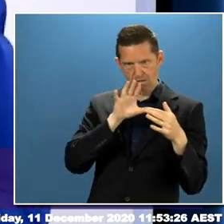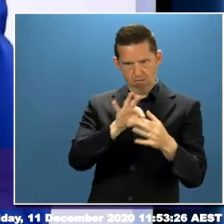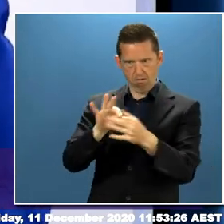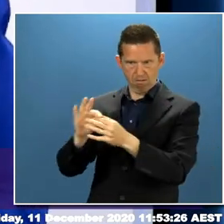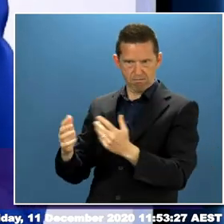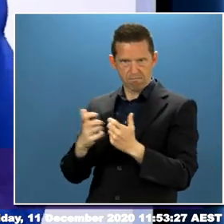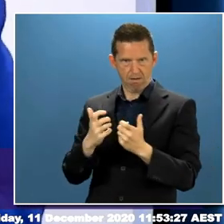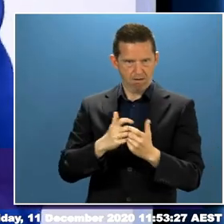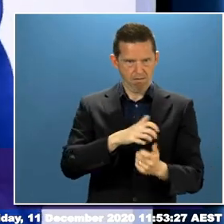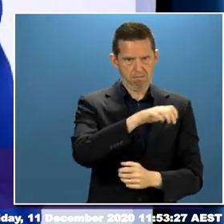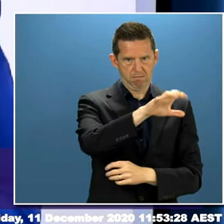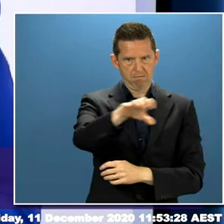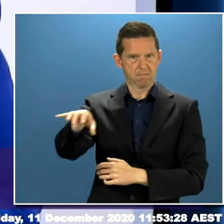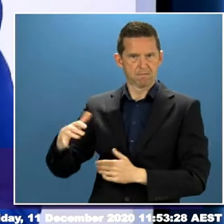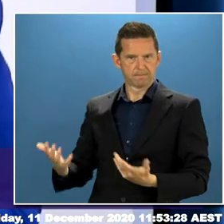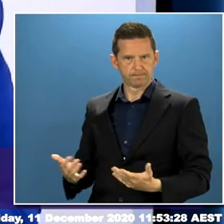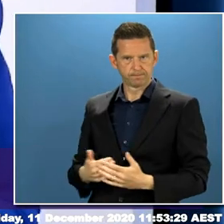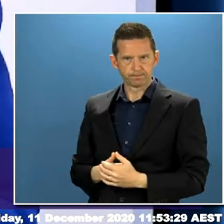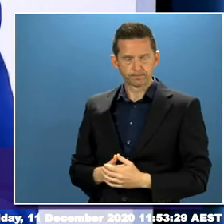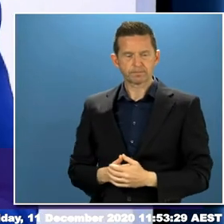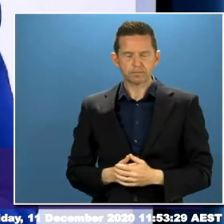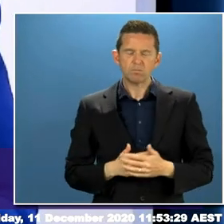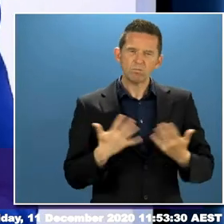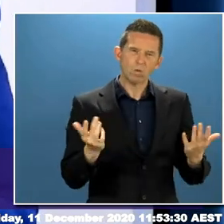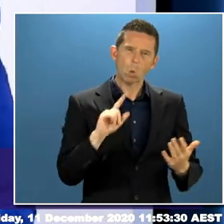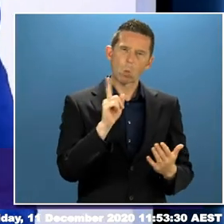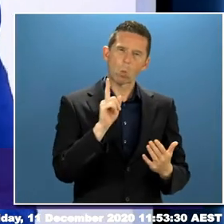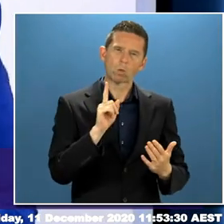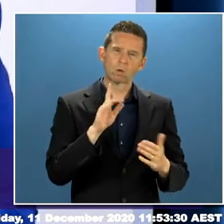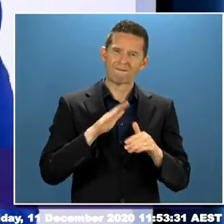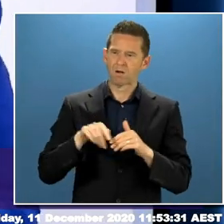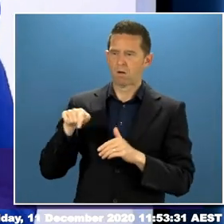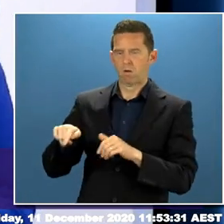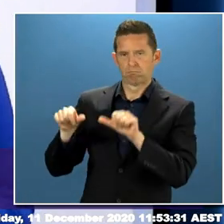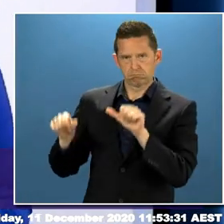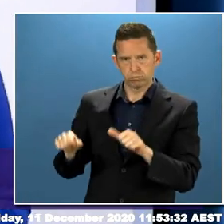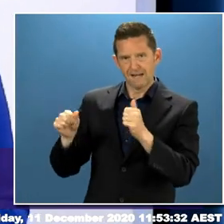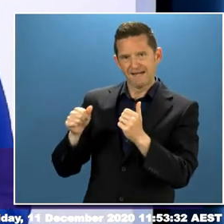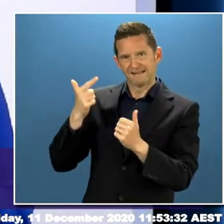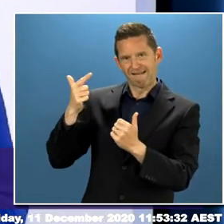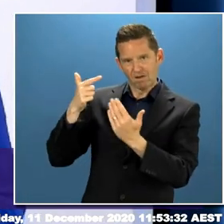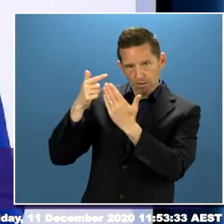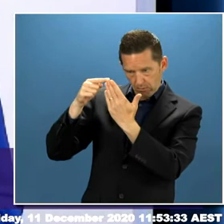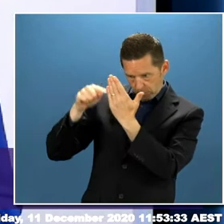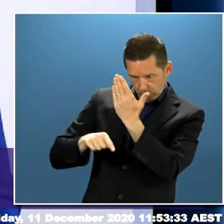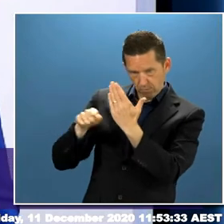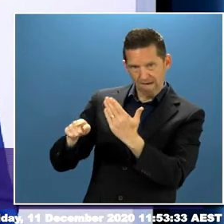So what is it about these 7 values that you think start to make a difference in